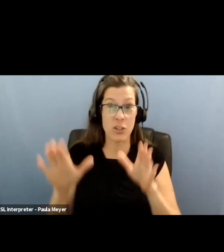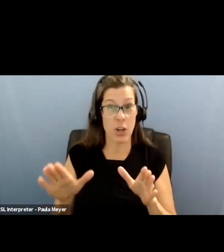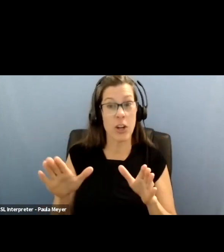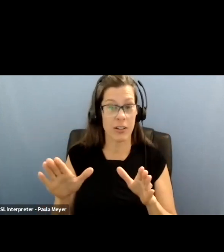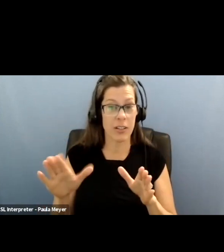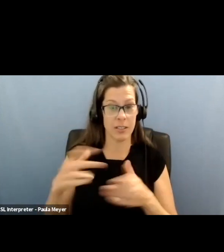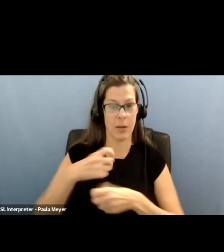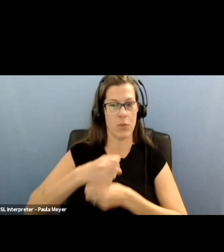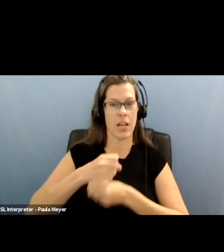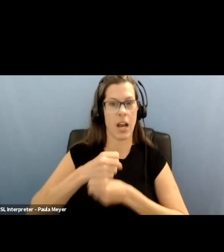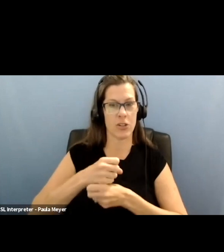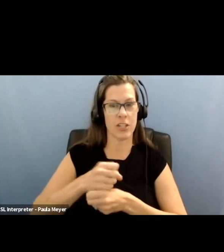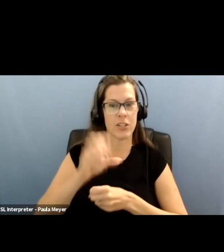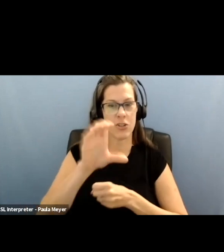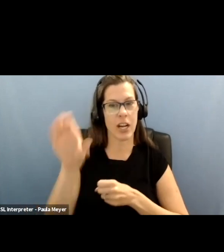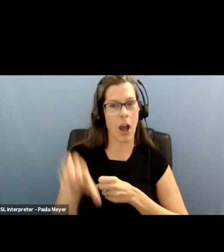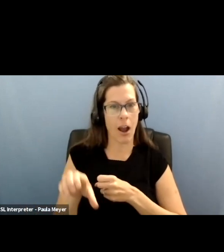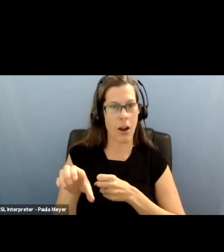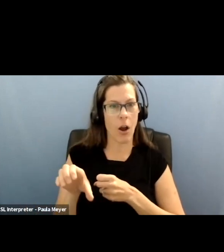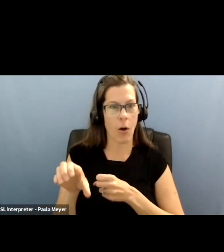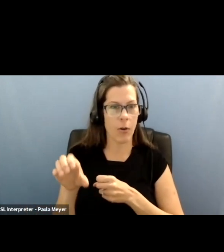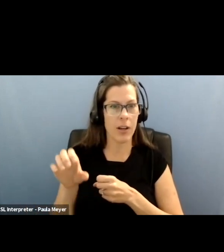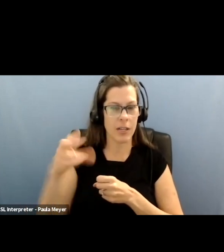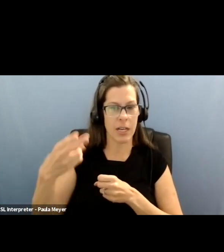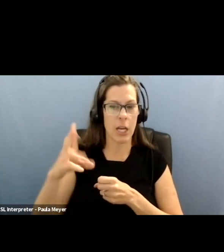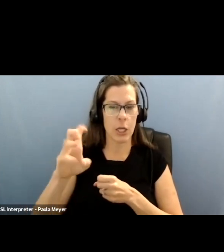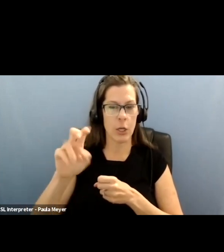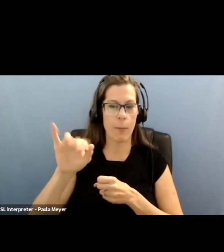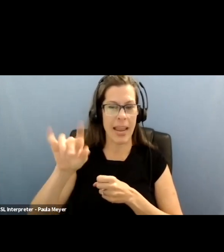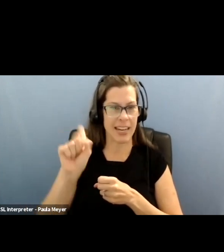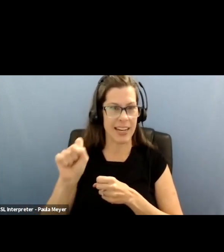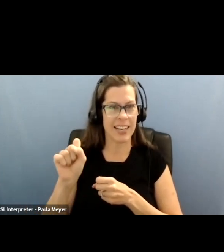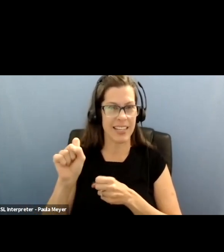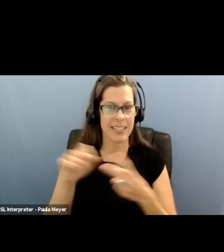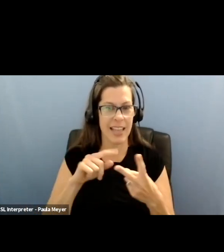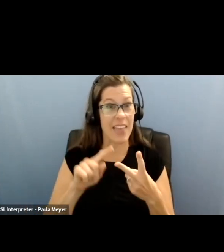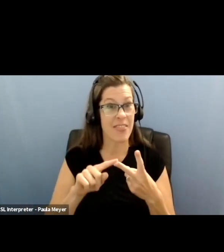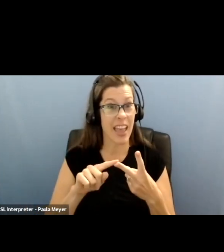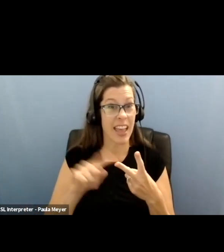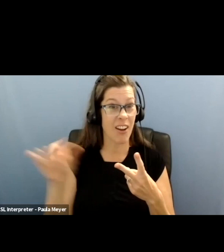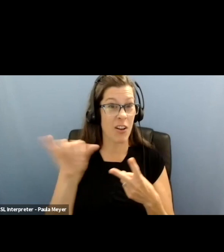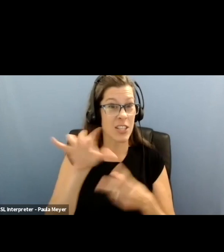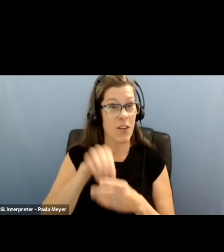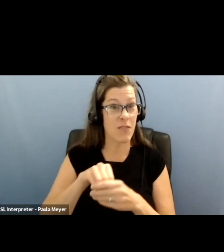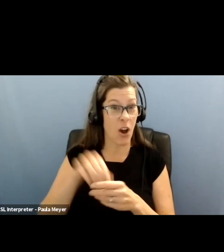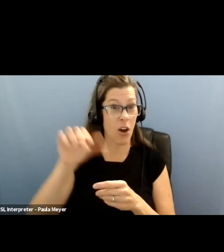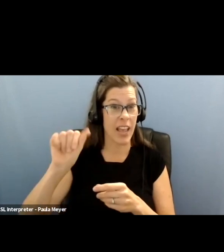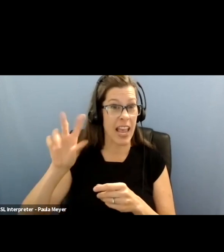and he moonlights as an AV tech and Production Manager for Fitzgerald’s Nightclub. So I will bring Eddie to the stage.